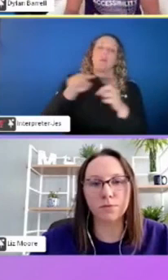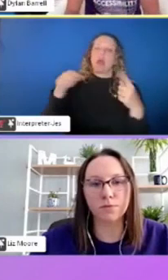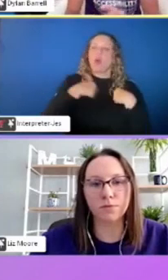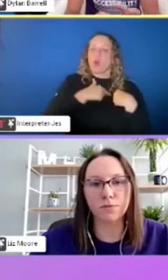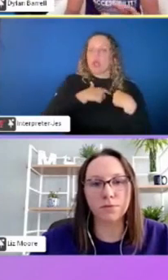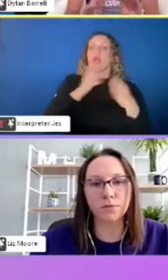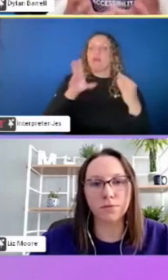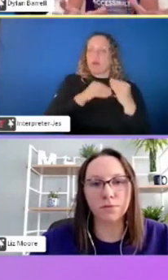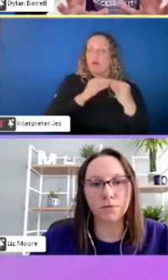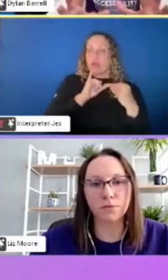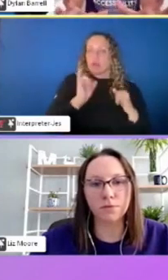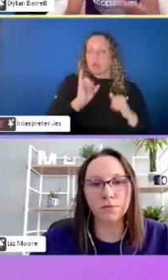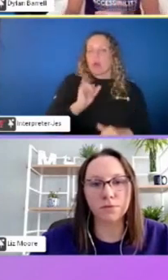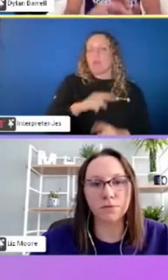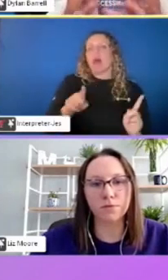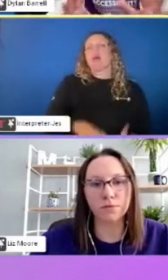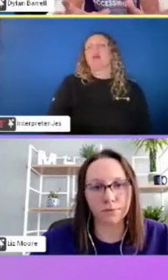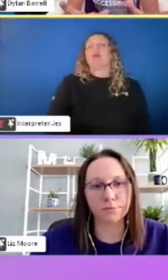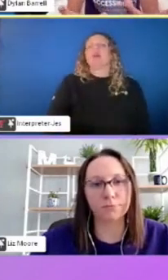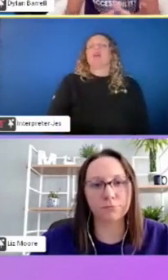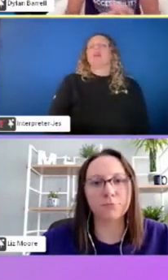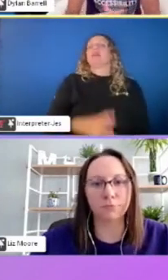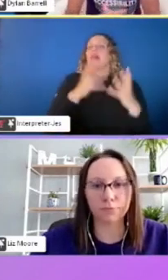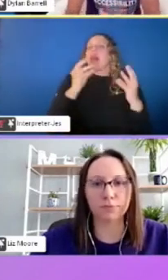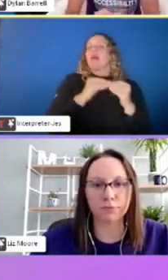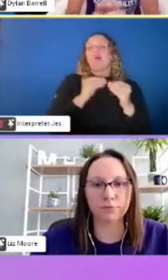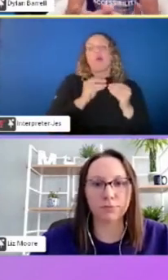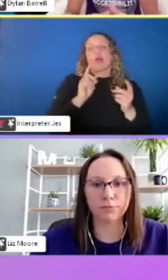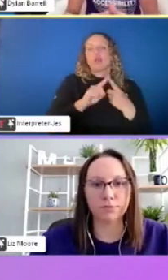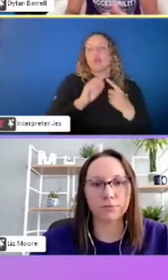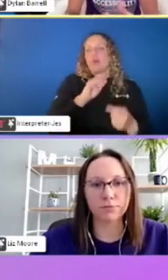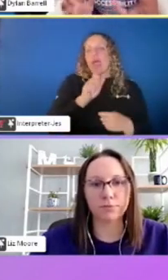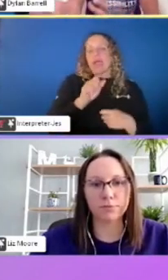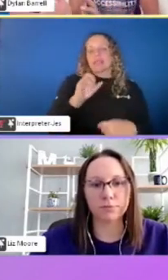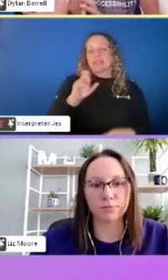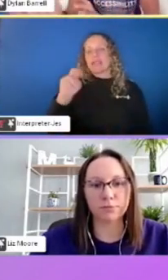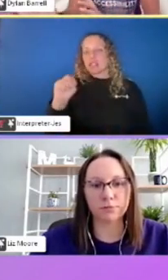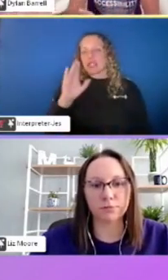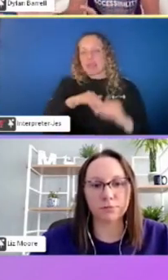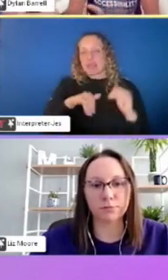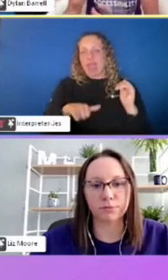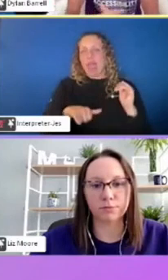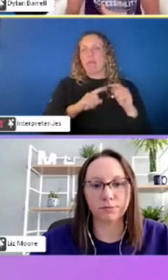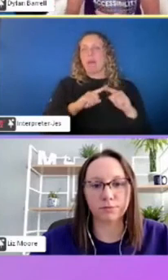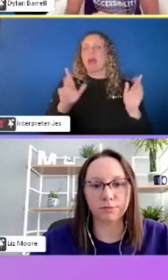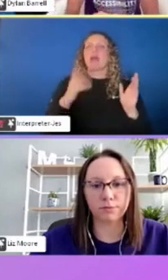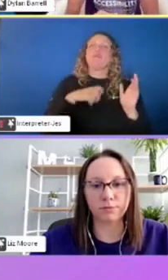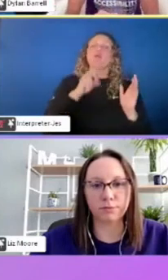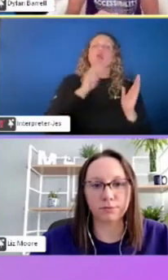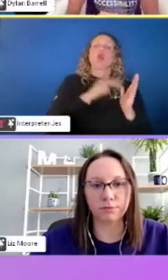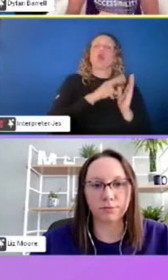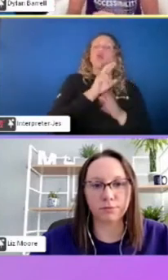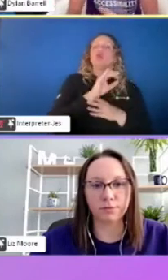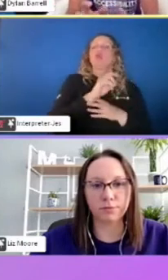So there's a lot more to the axe DevTools extension than that. If you go to docs.deque.com,